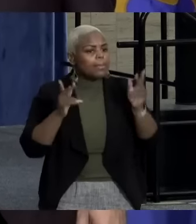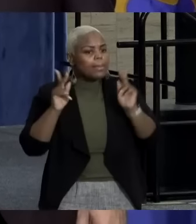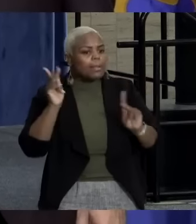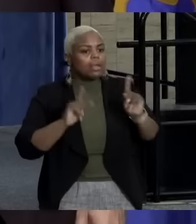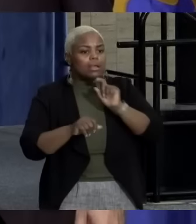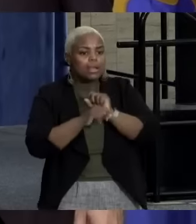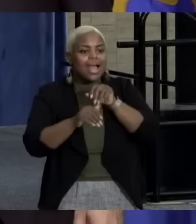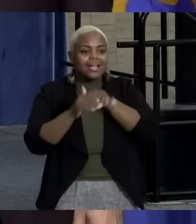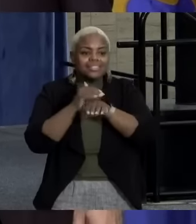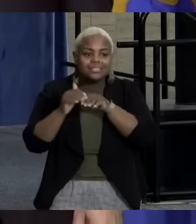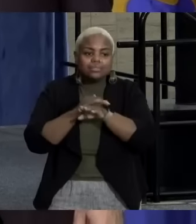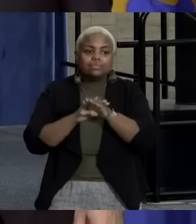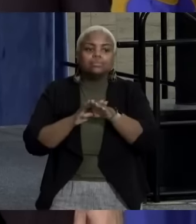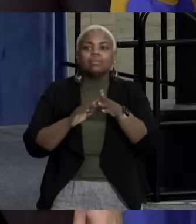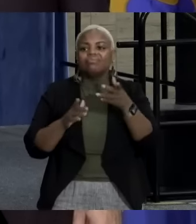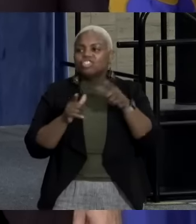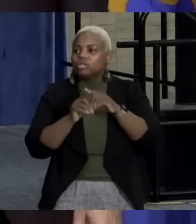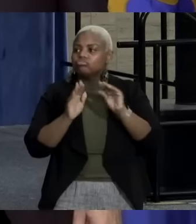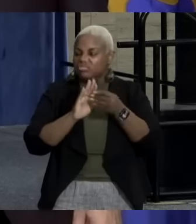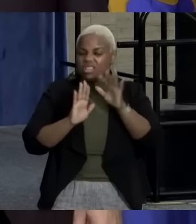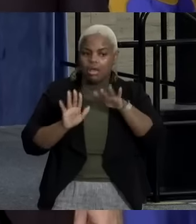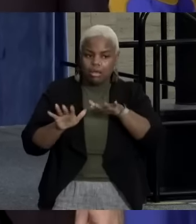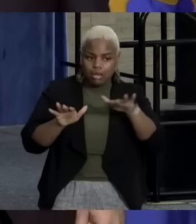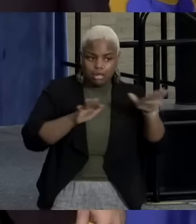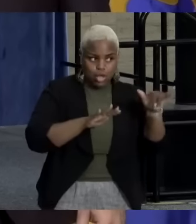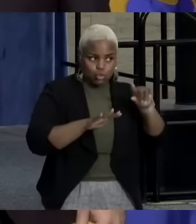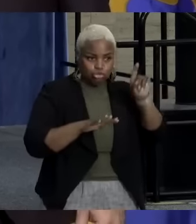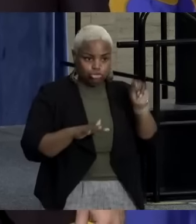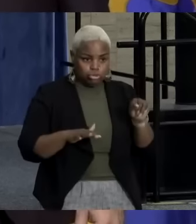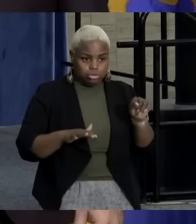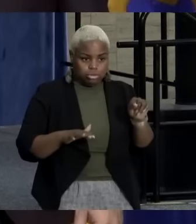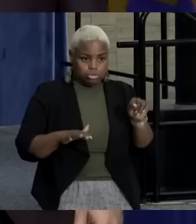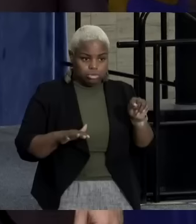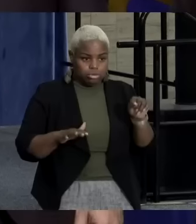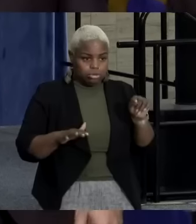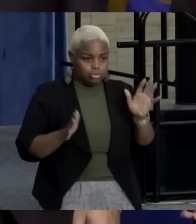vaginal estrogen questionnaire -- access that with their physician, and then once they got it home,